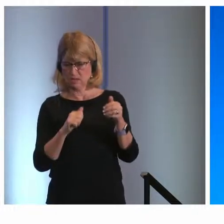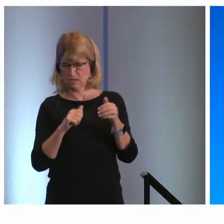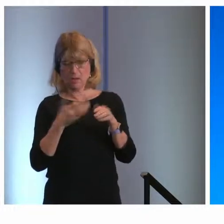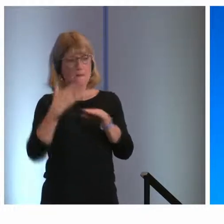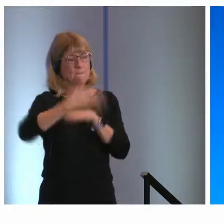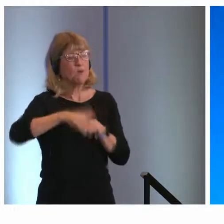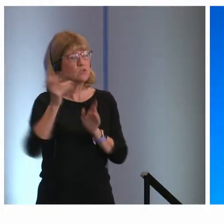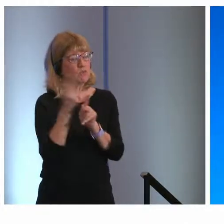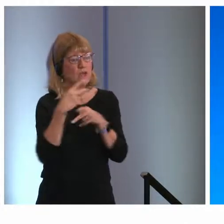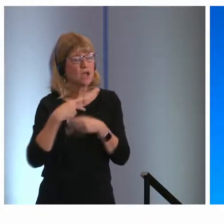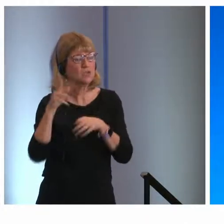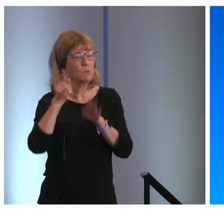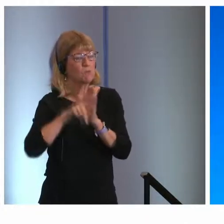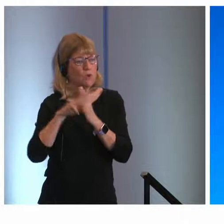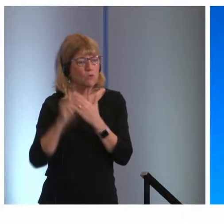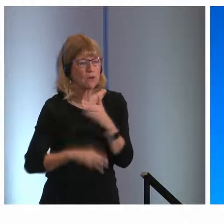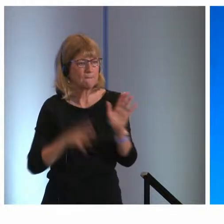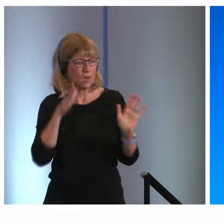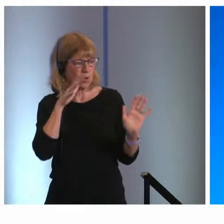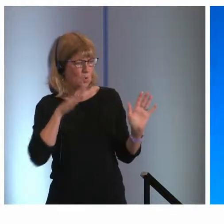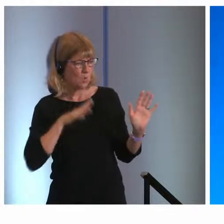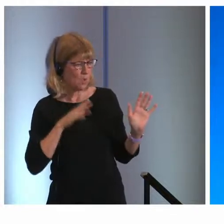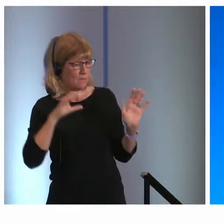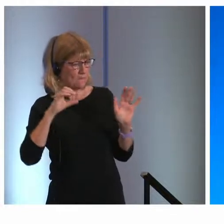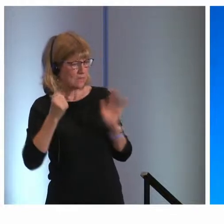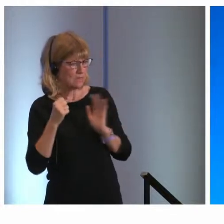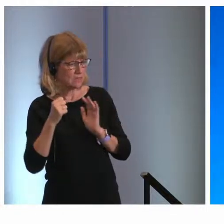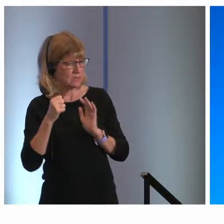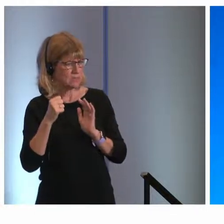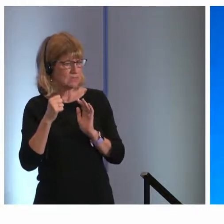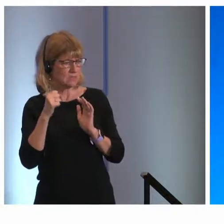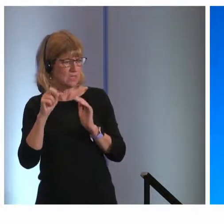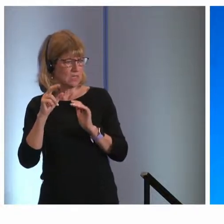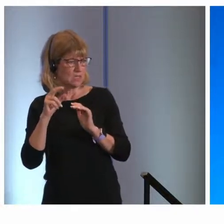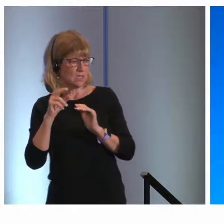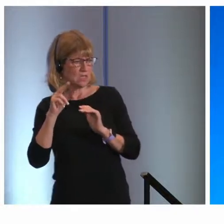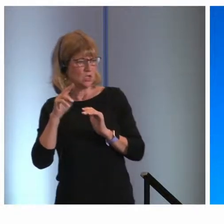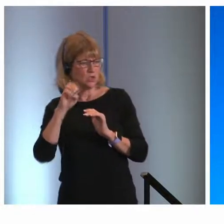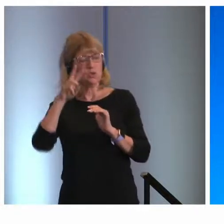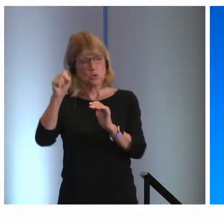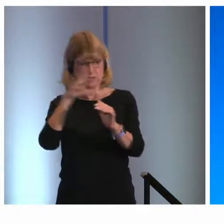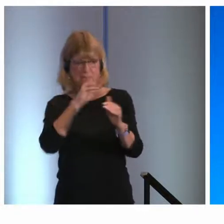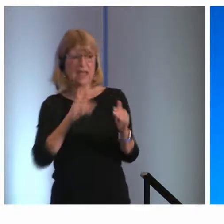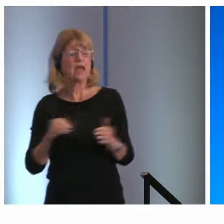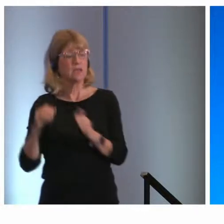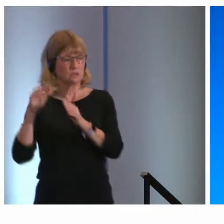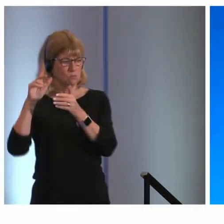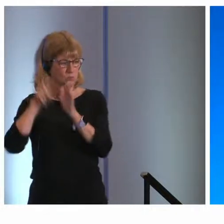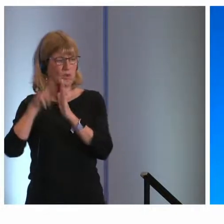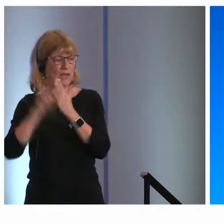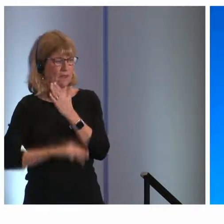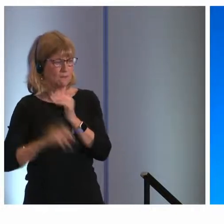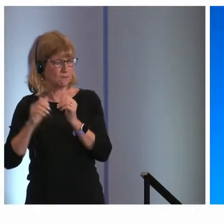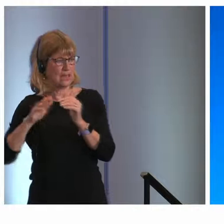And we work with internships, with Meta, there's a diverse production assistant program women's E! News and the late